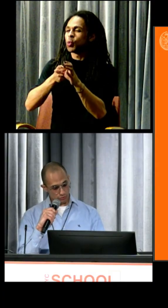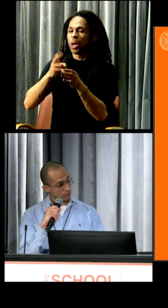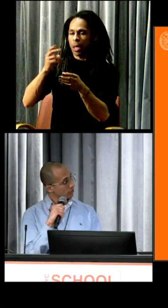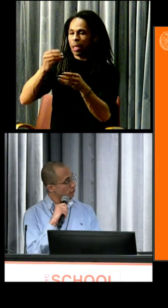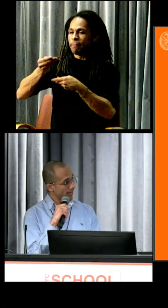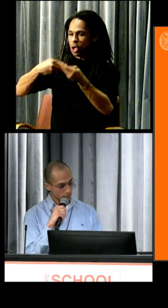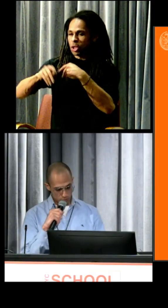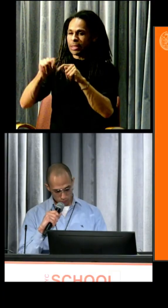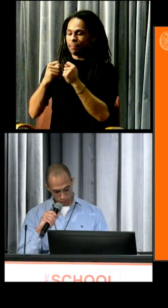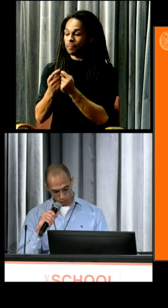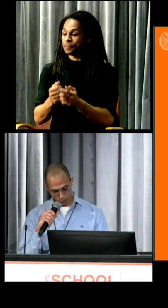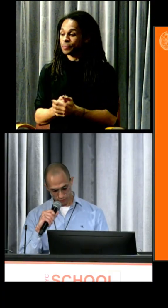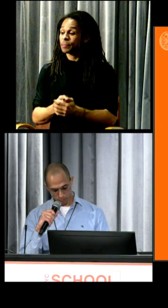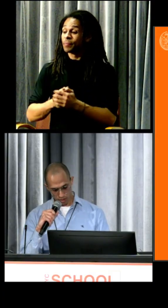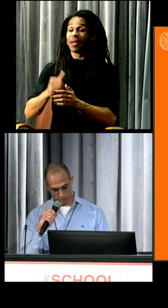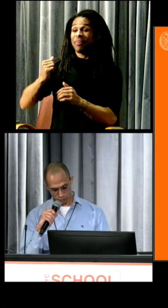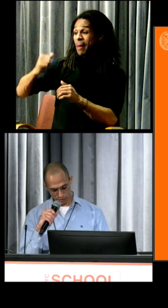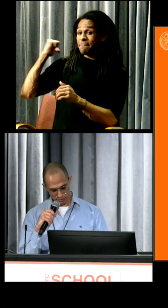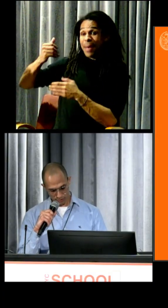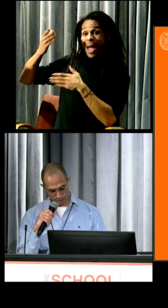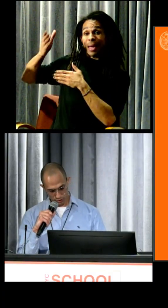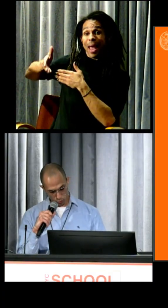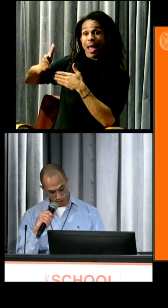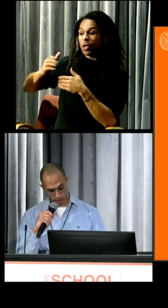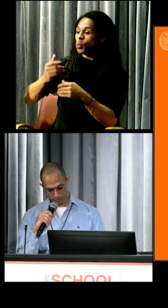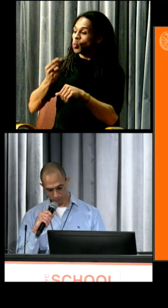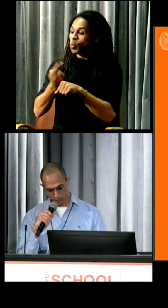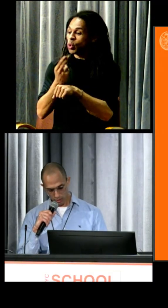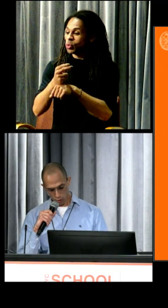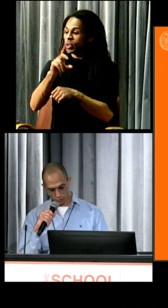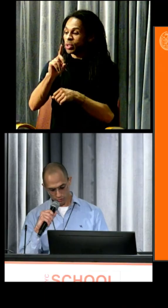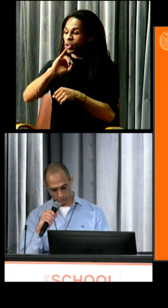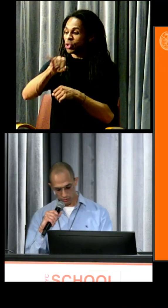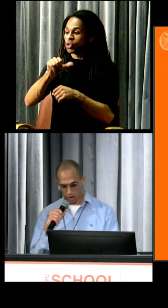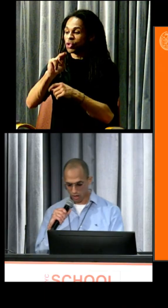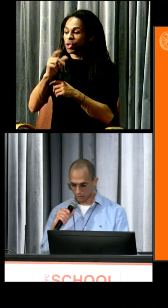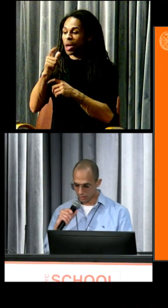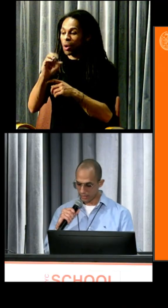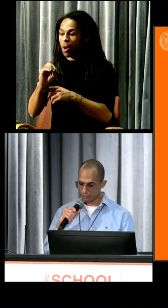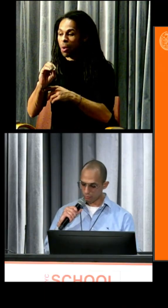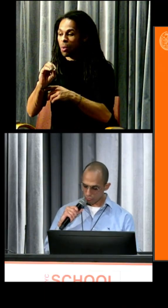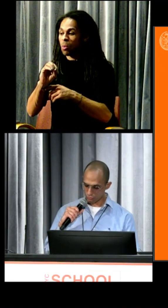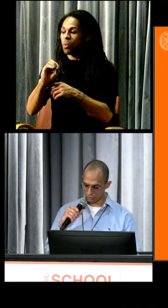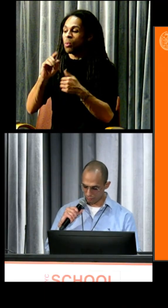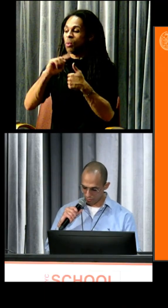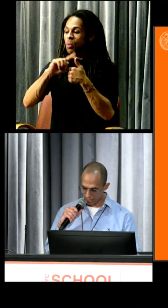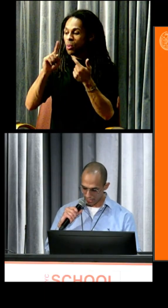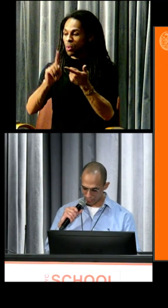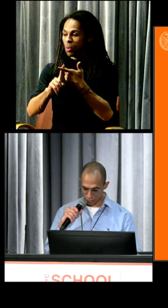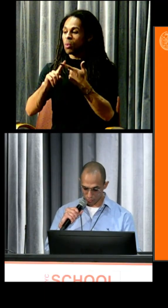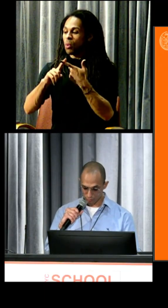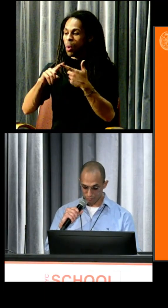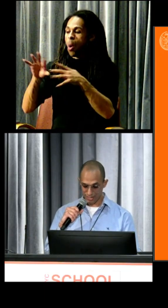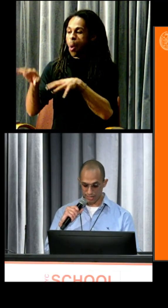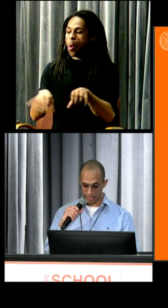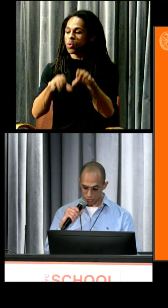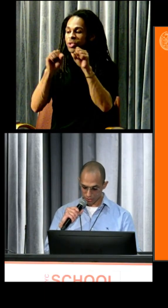The analysis includes every neighborhood in the city and considers like the different traffic